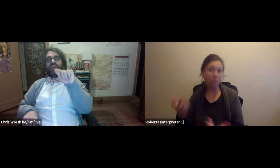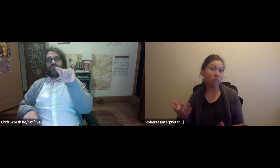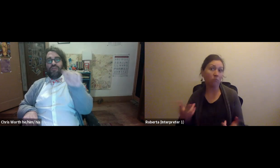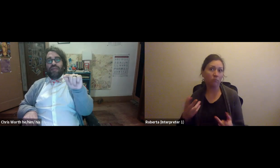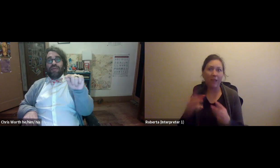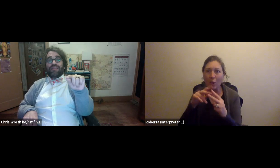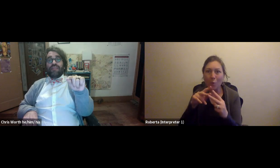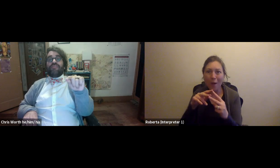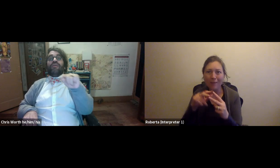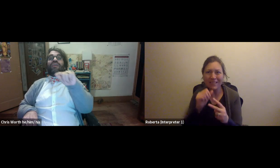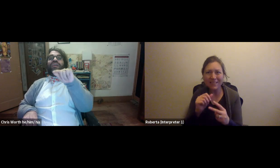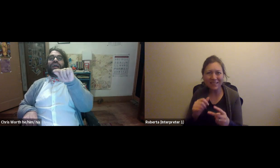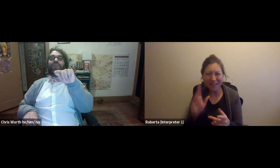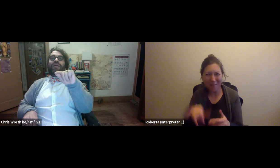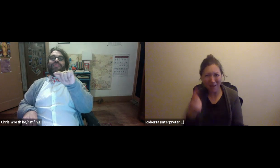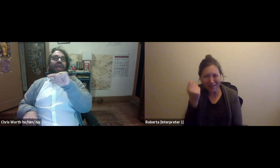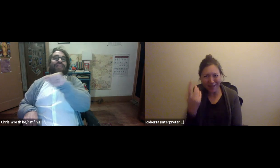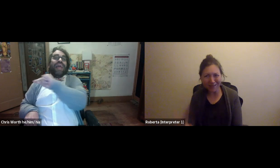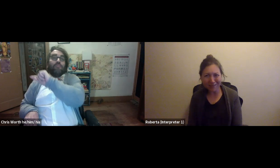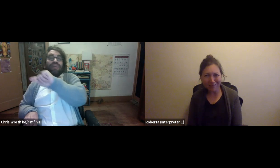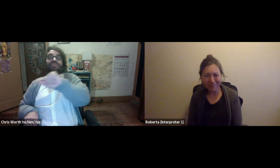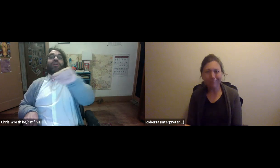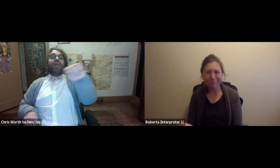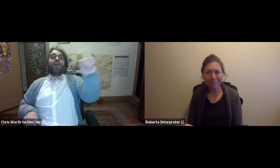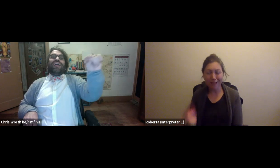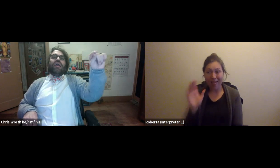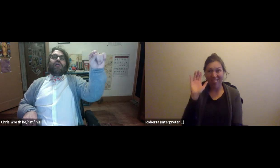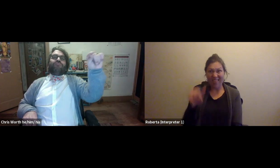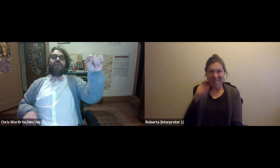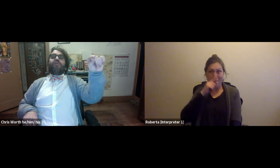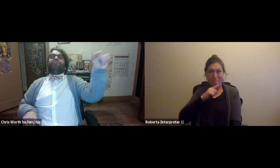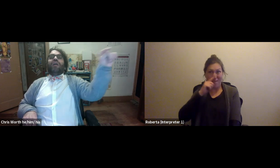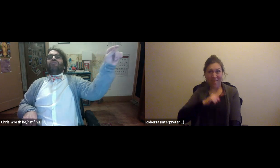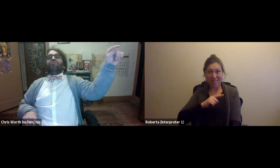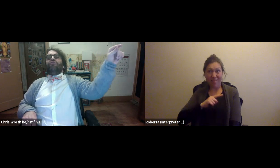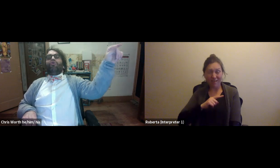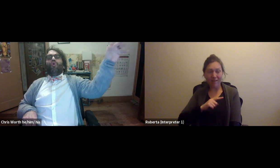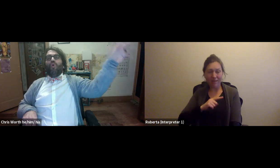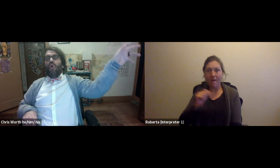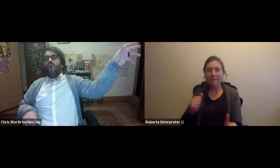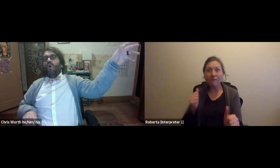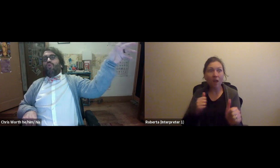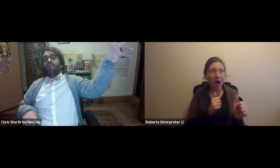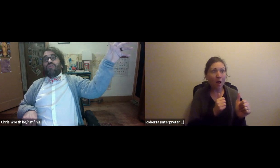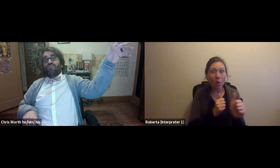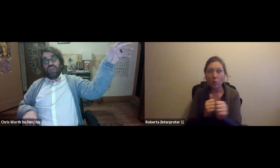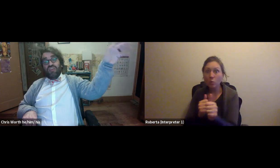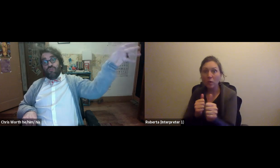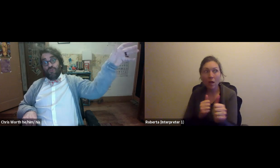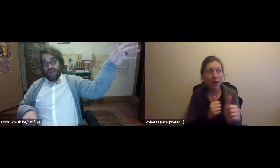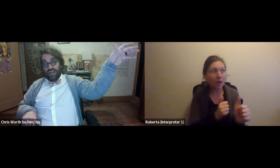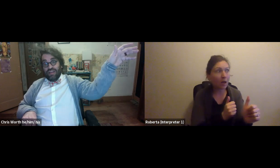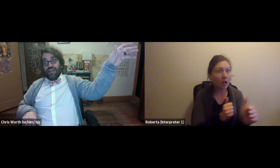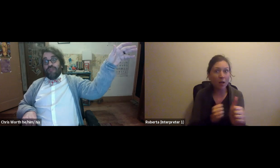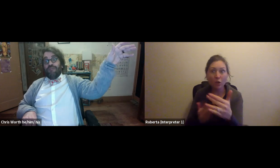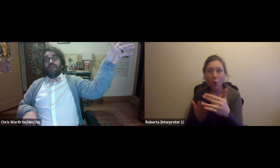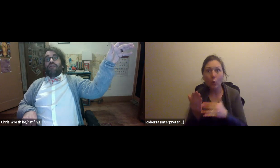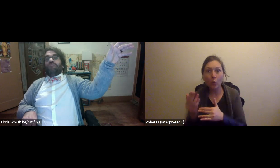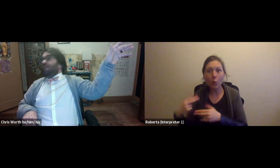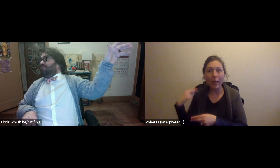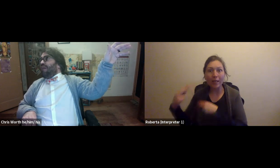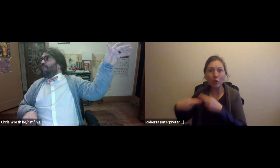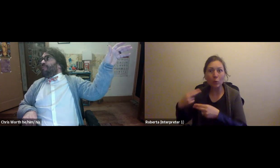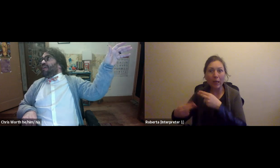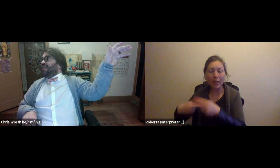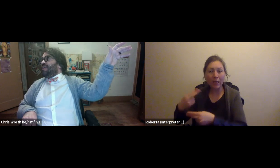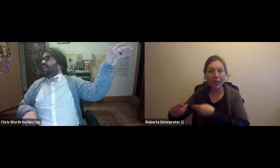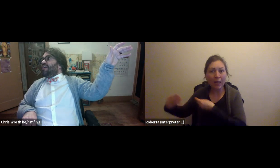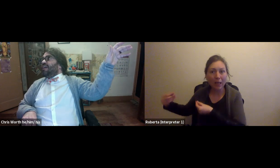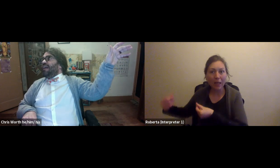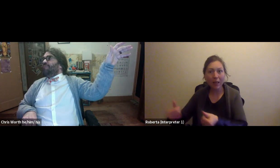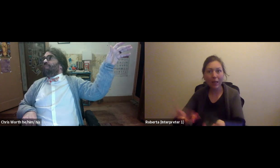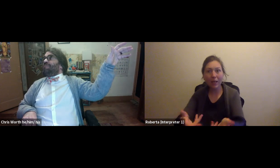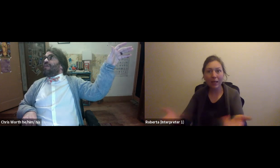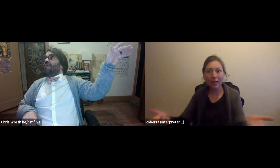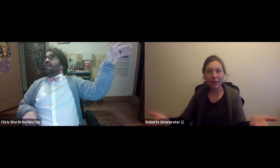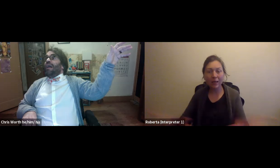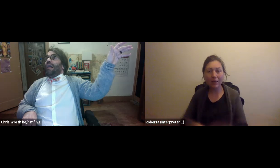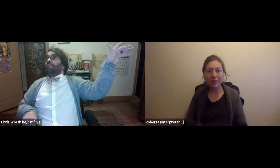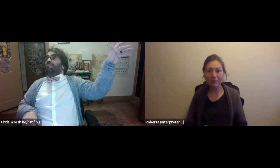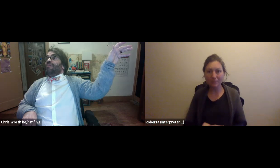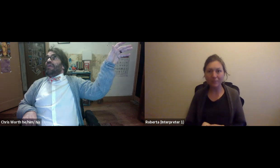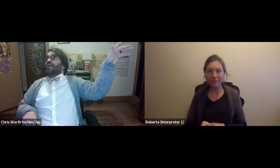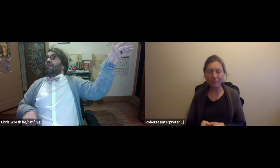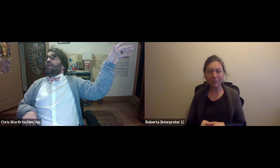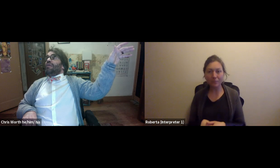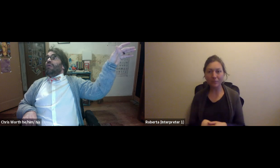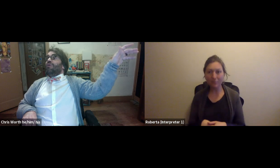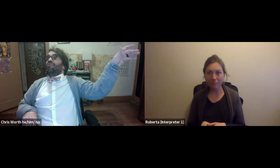So does that make sense? And that myth follows us ALL the way through history, from probably the